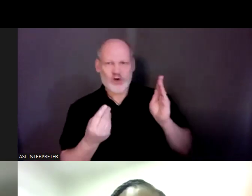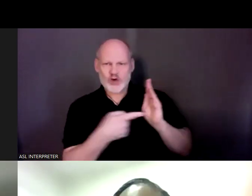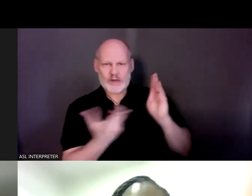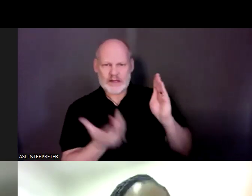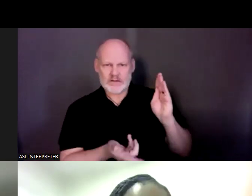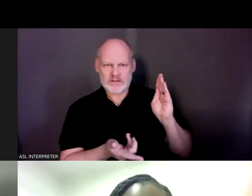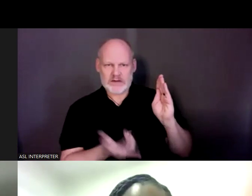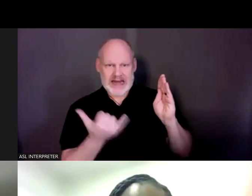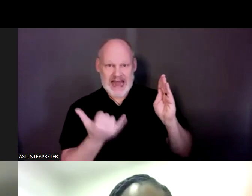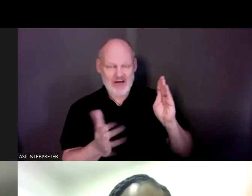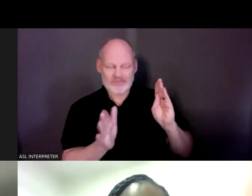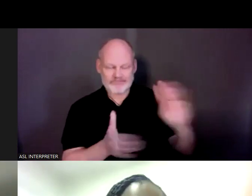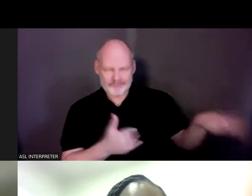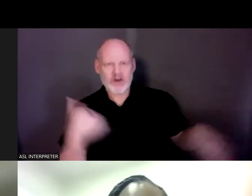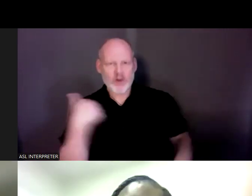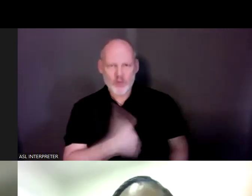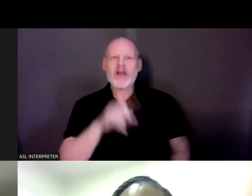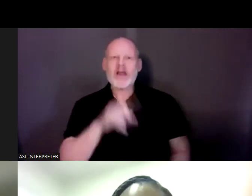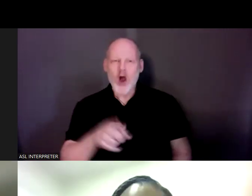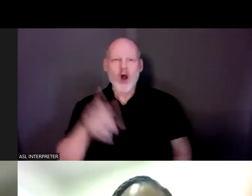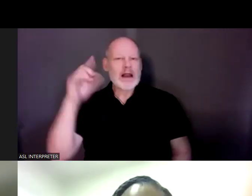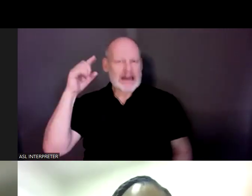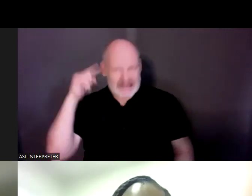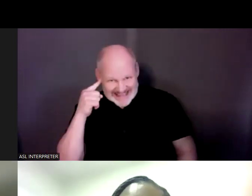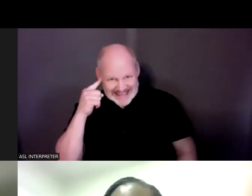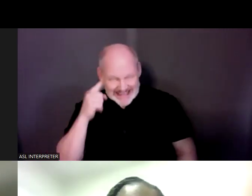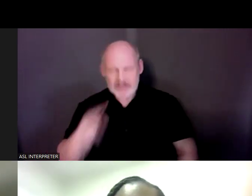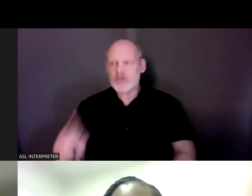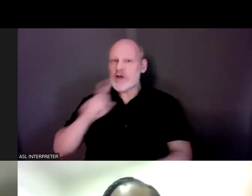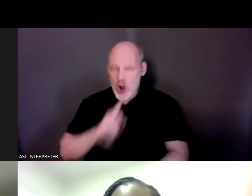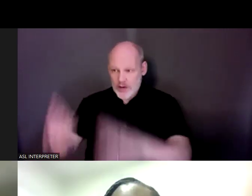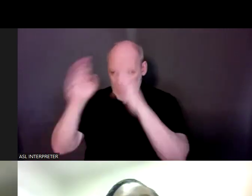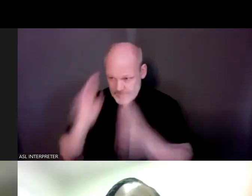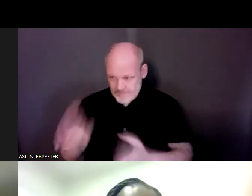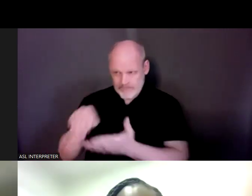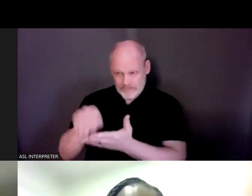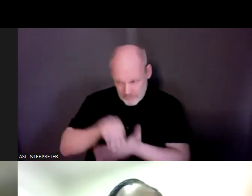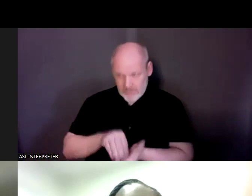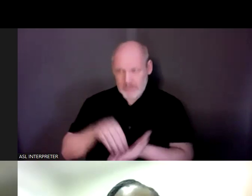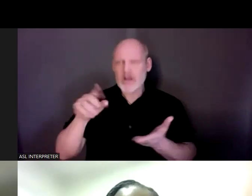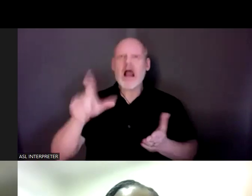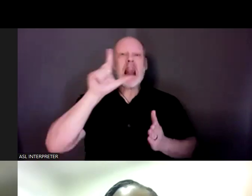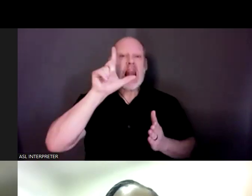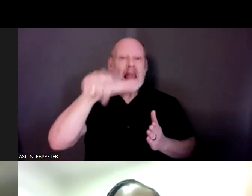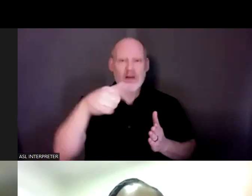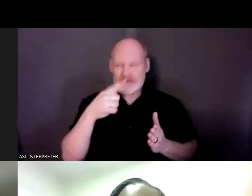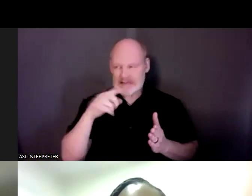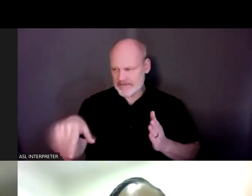we're taking it back to them again, saying like hey we heard you say this. This is what we did; what do you think what are the next steps? And really just being